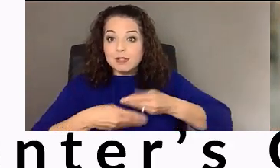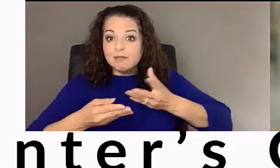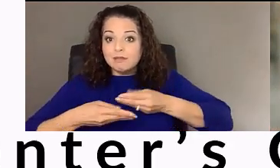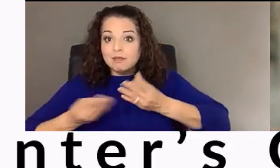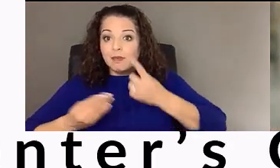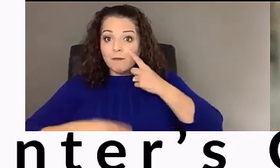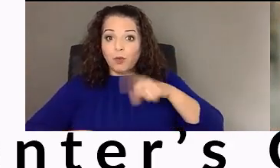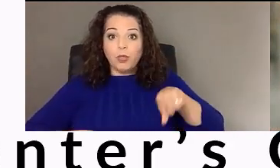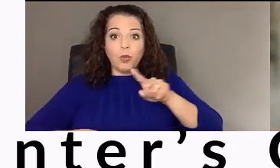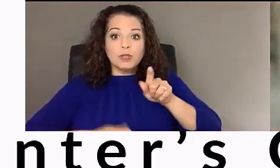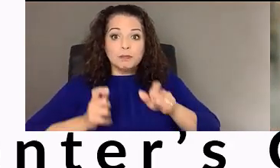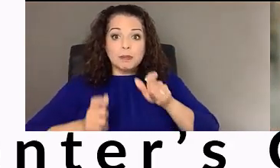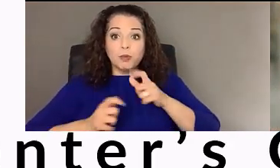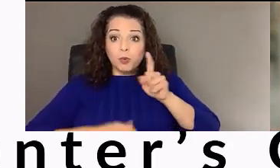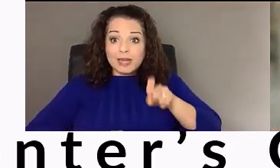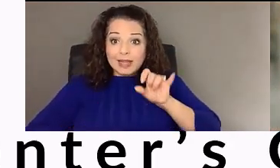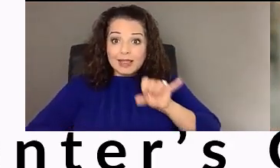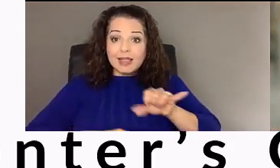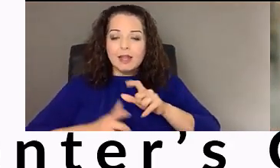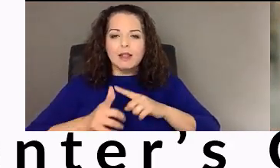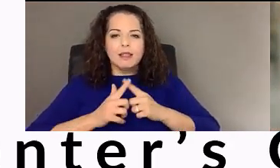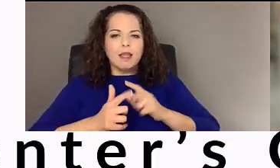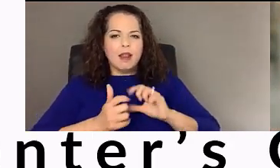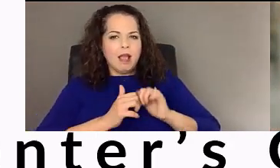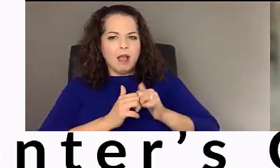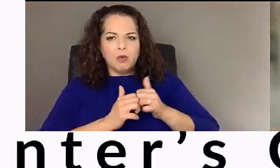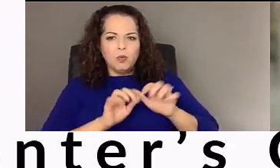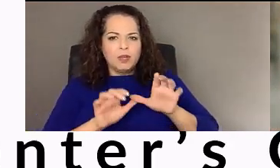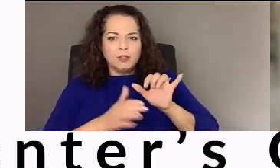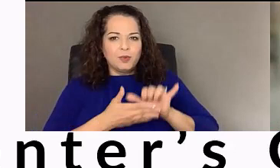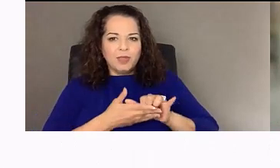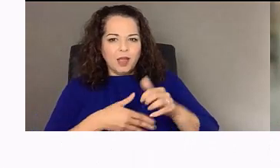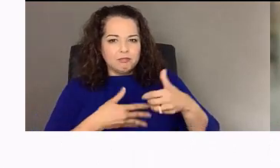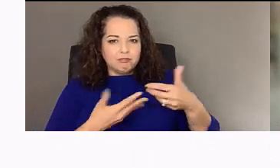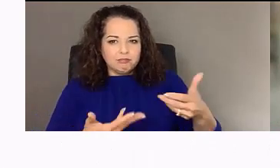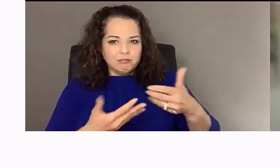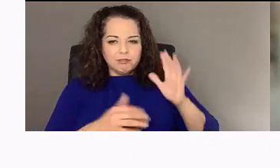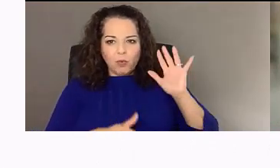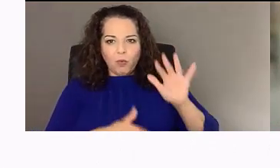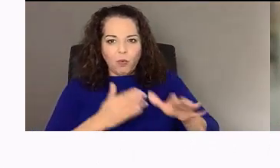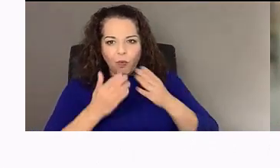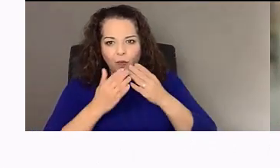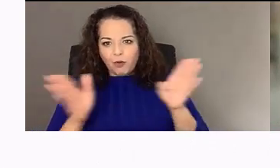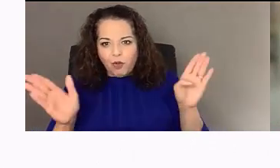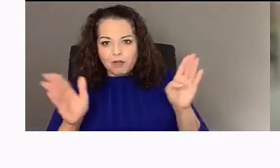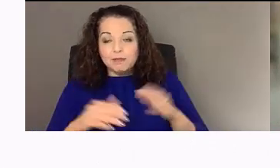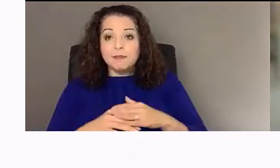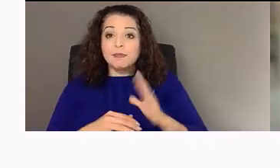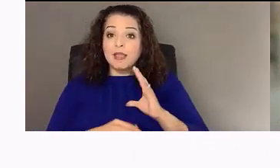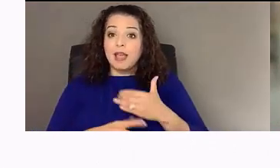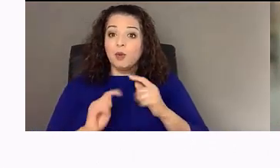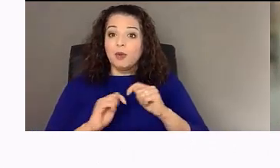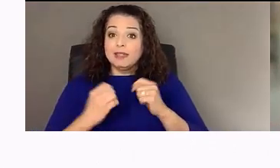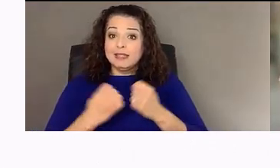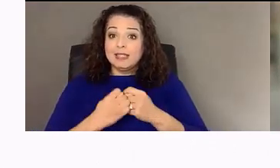And also, How do we perform that? How do we do that overall? Our team is pretty diverse.